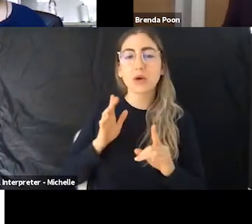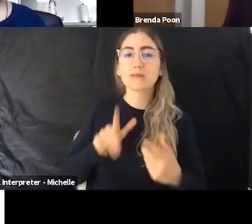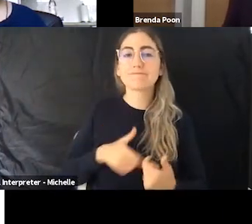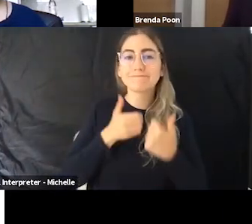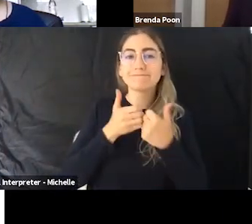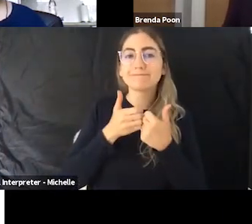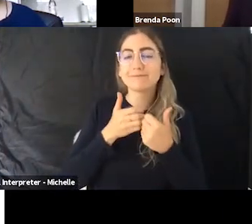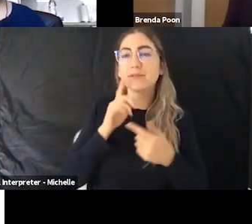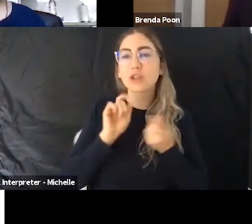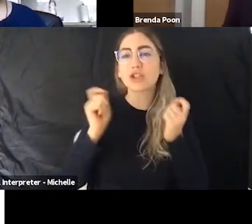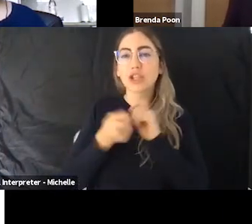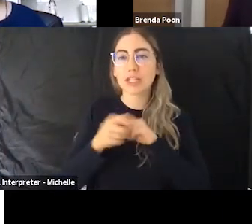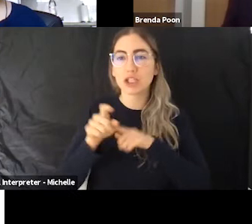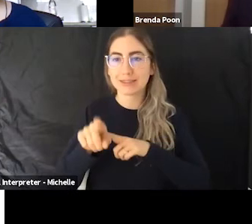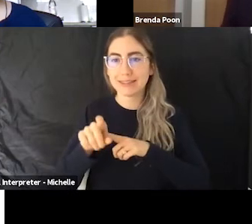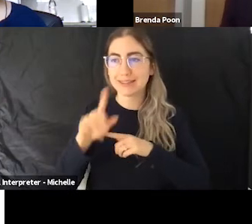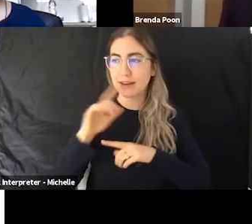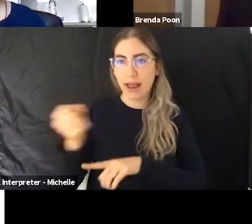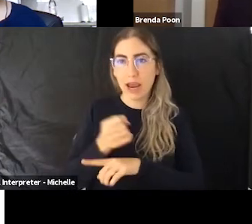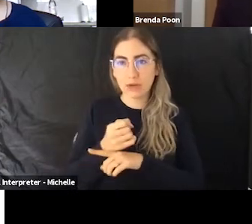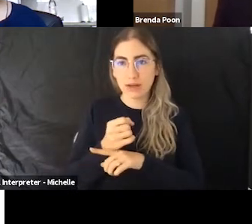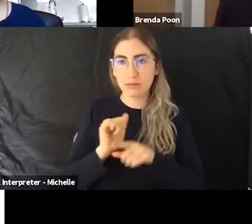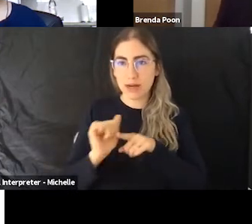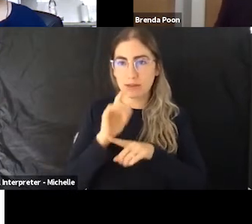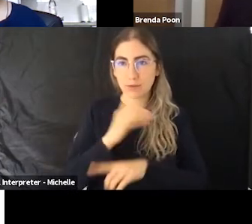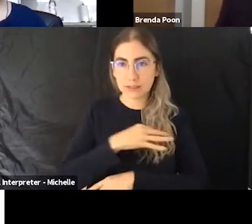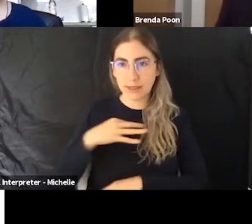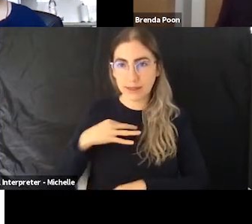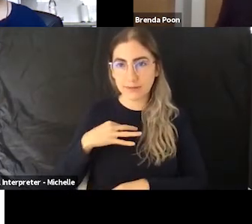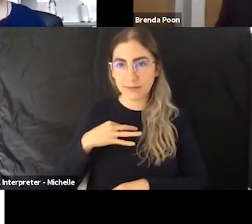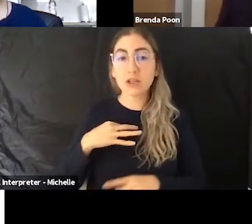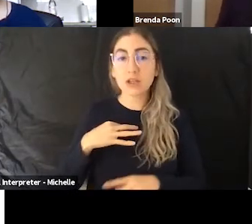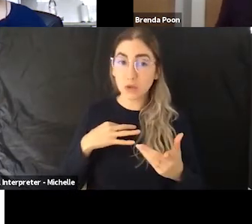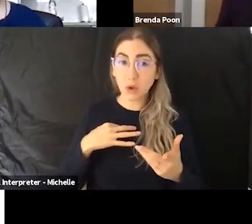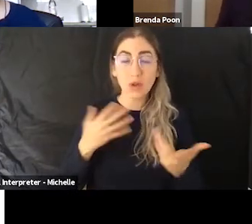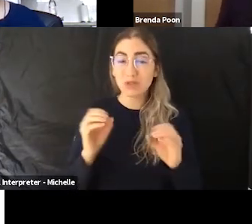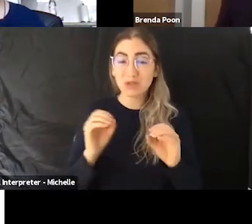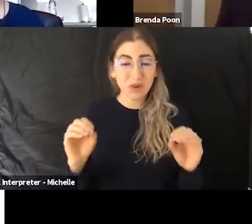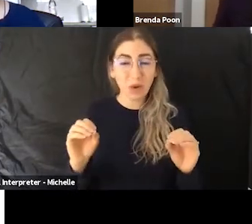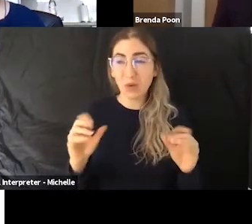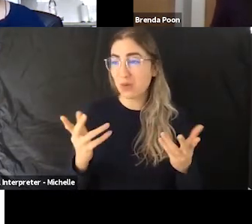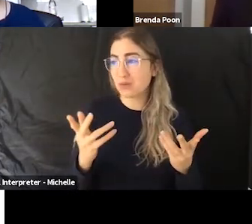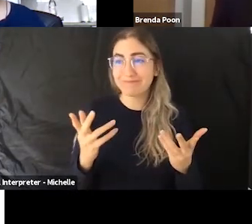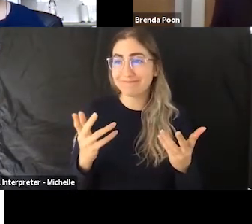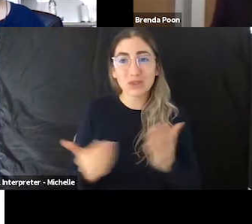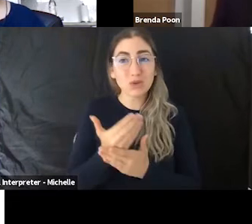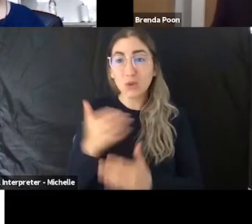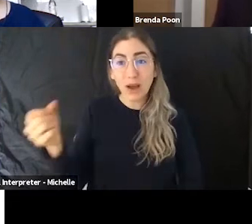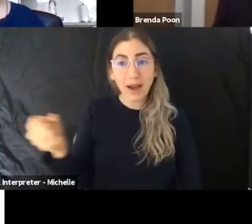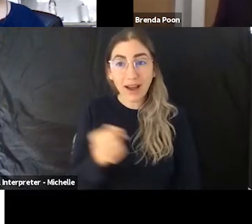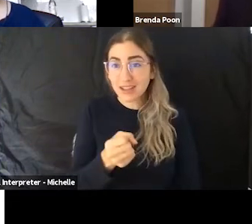DIFFICULTIES ASSOCIATED WITH CHANGED NEEDS DIFFICULTIES ASSOCIATED WITH CHANGED NEEDS AND HIRING PRACTISES OF EMPLOYERS. AND HIRING PRACTISES OF EMPLOYERS. SO THERE WAS A LOT OF NEW HIRE